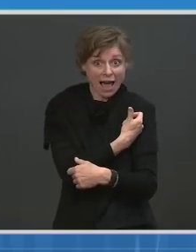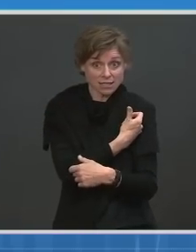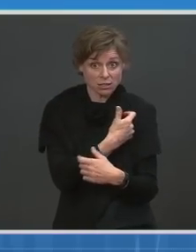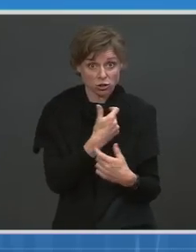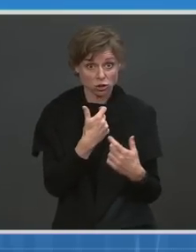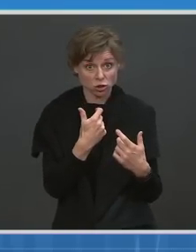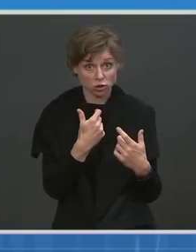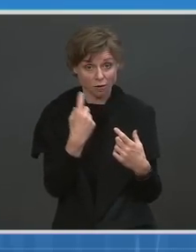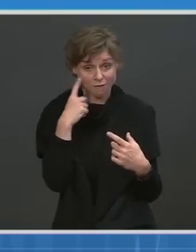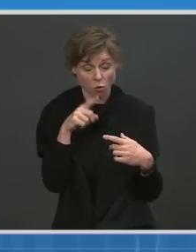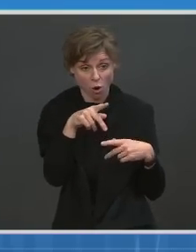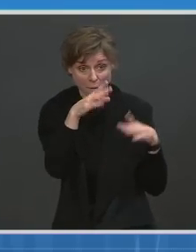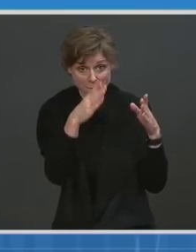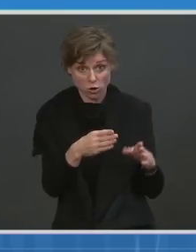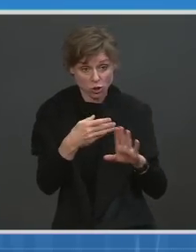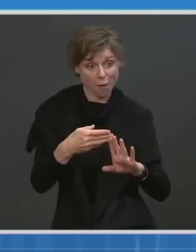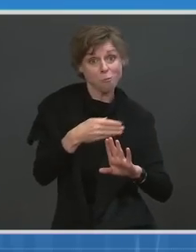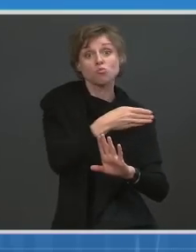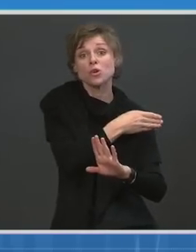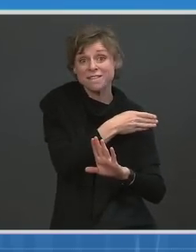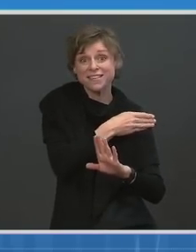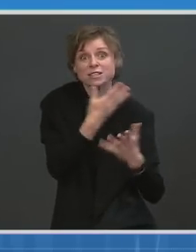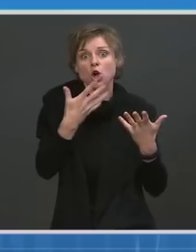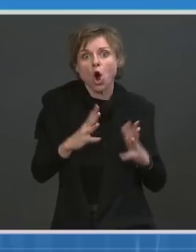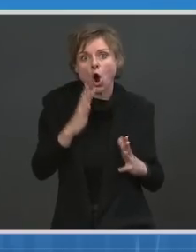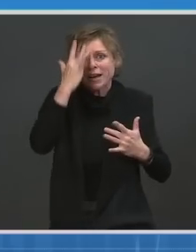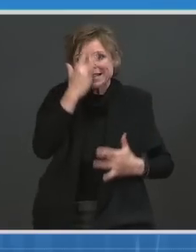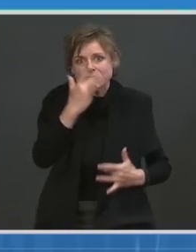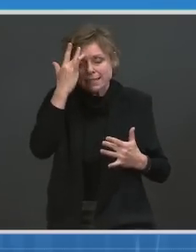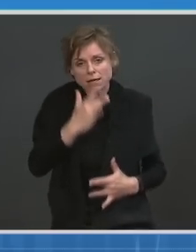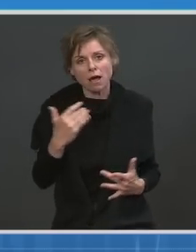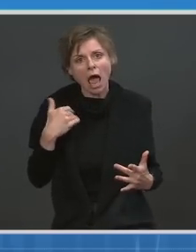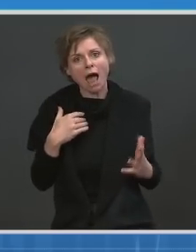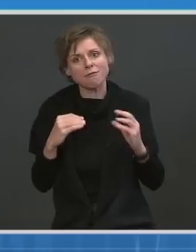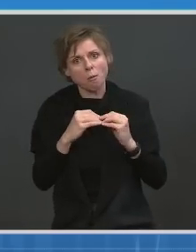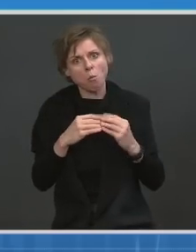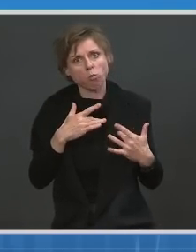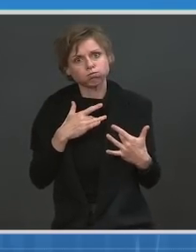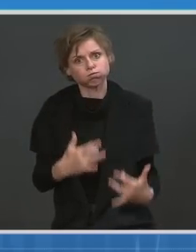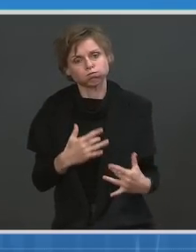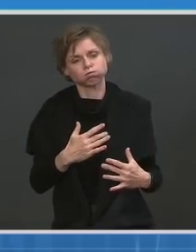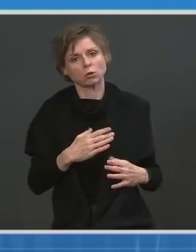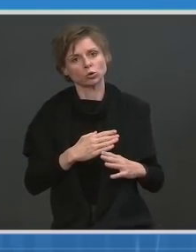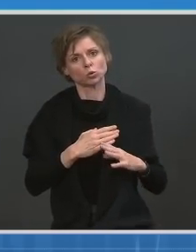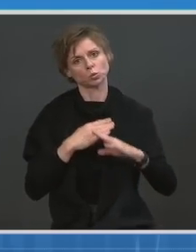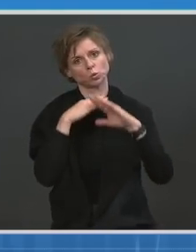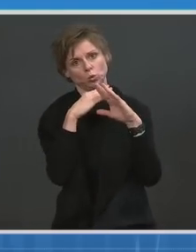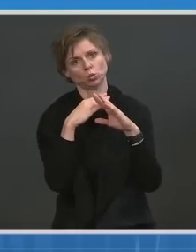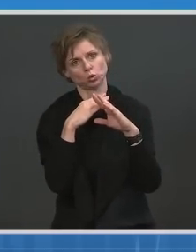in the level of neutralizing antibodies, compared to an individual